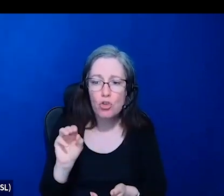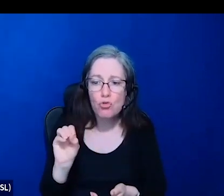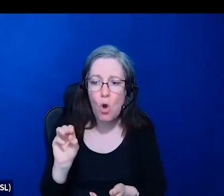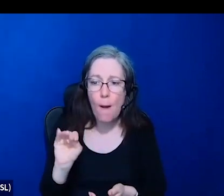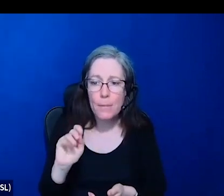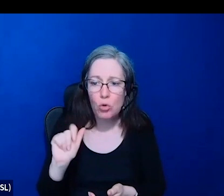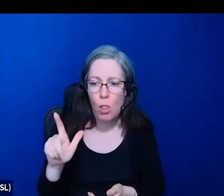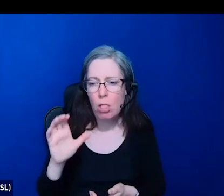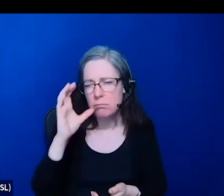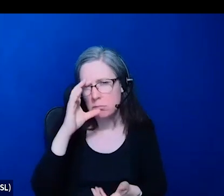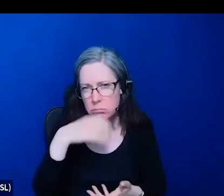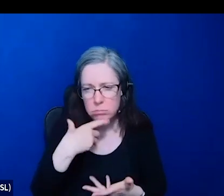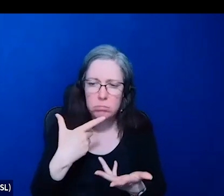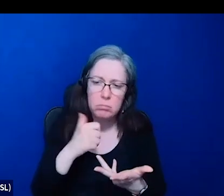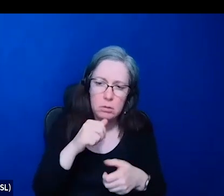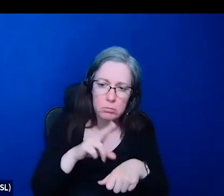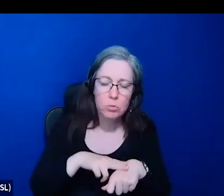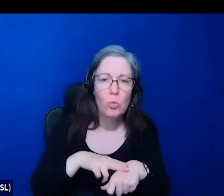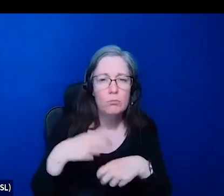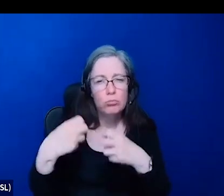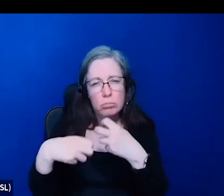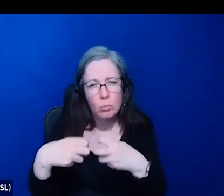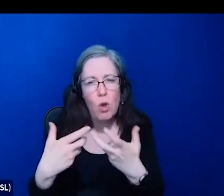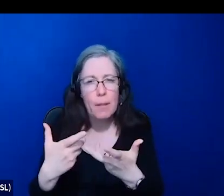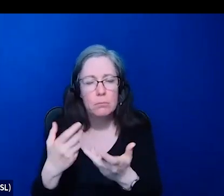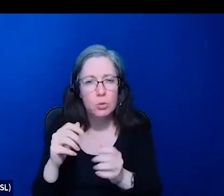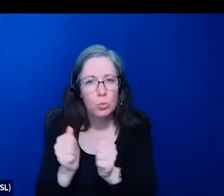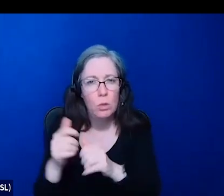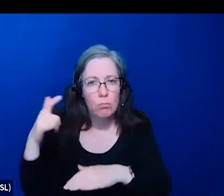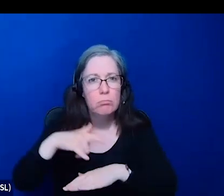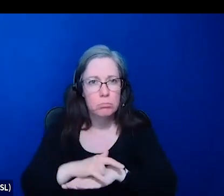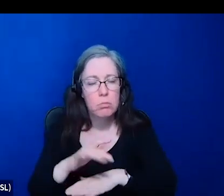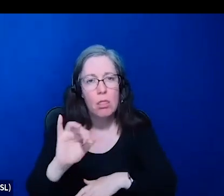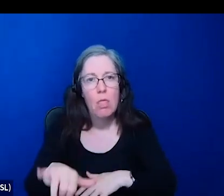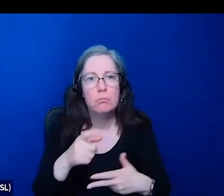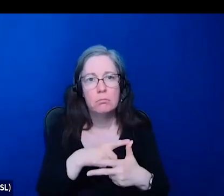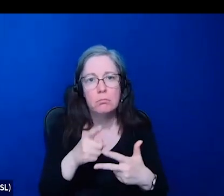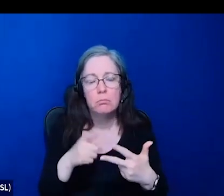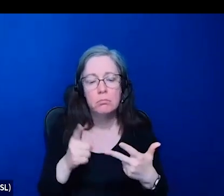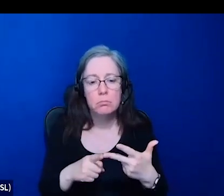in terms of safety and access, and then we will talk about disabilities in each case.